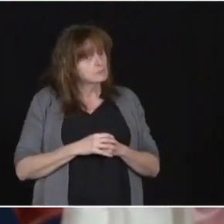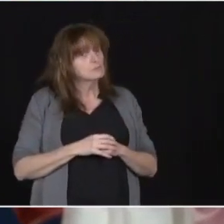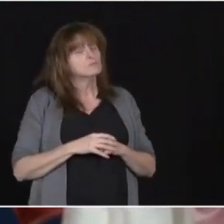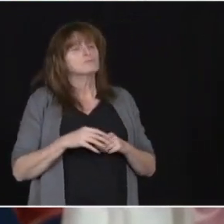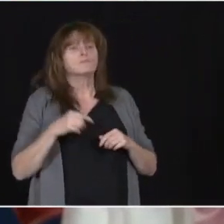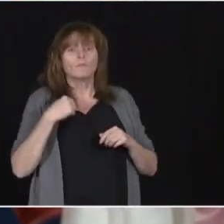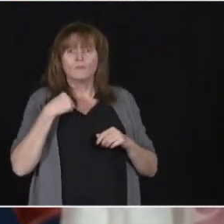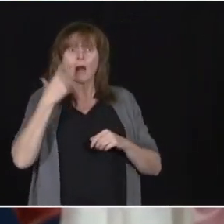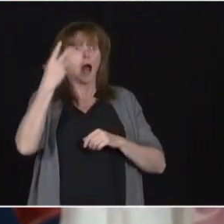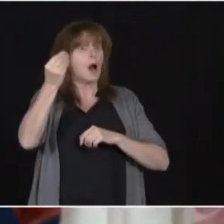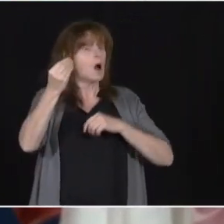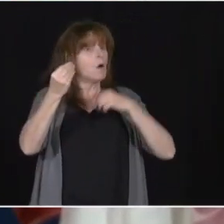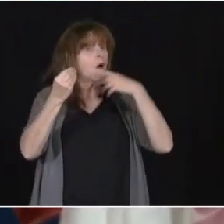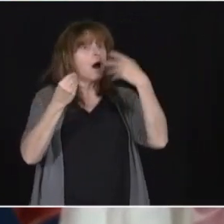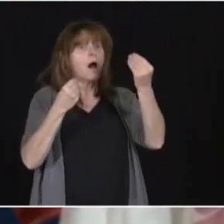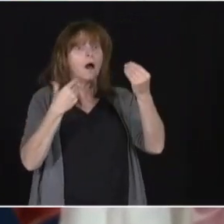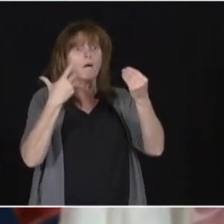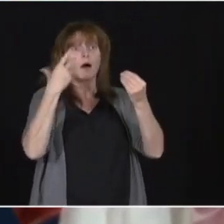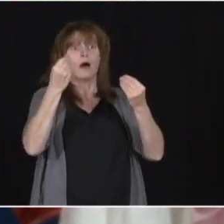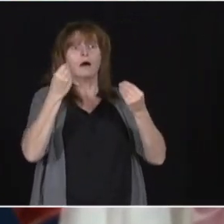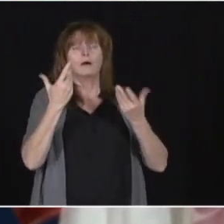When I am handing out meals at the mosque I am wearing a mask. Anytime I go out in public